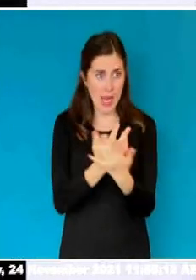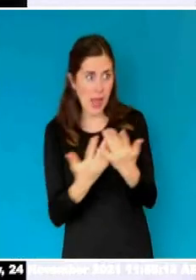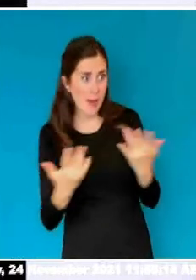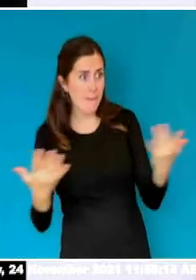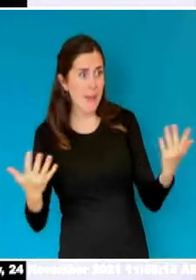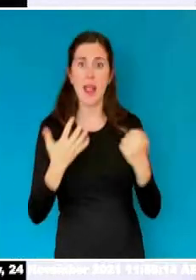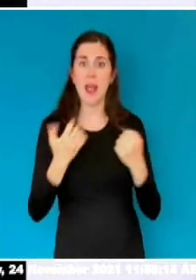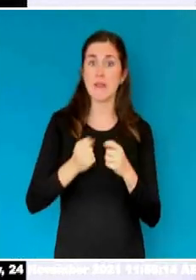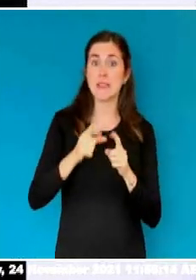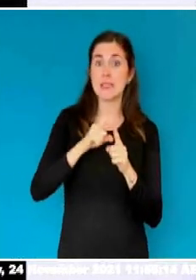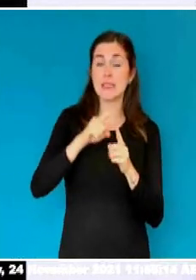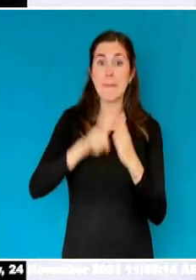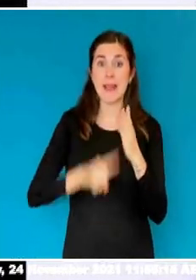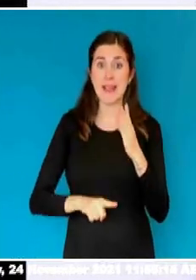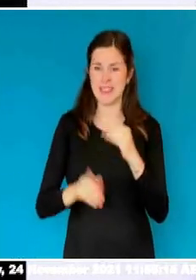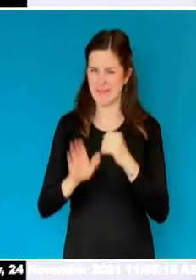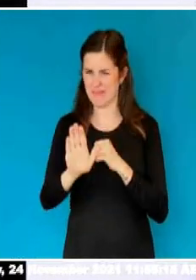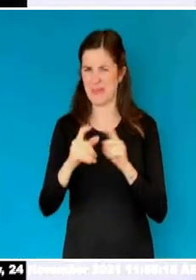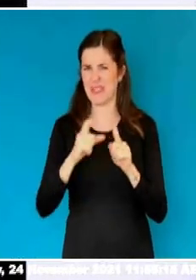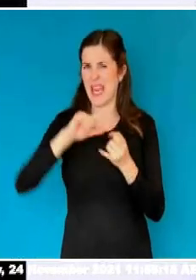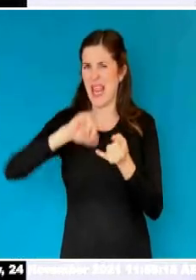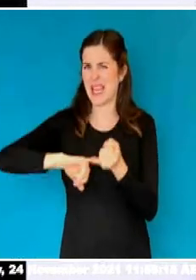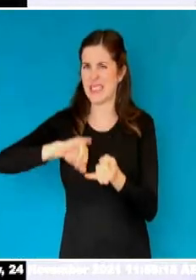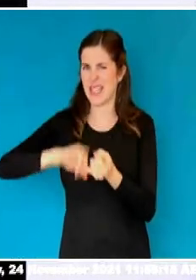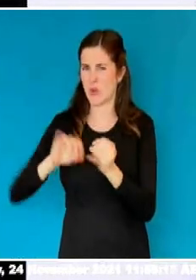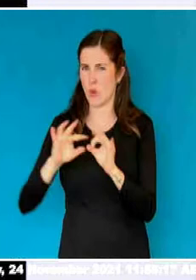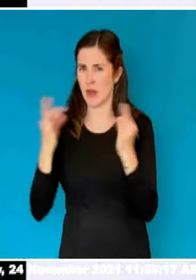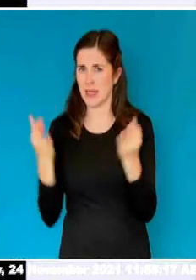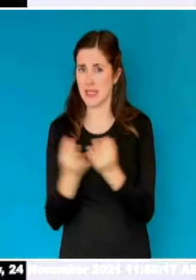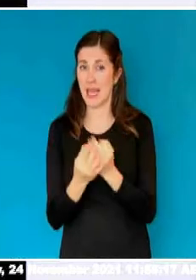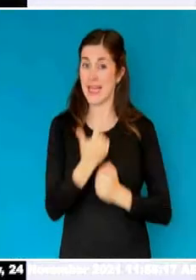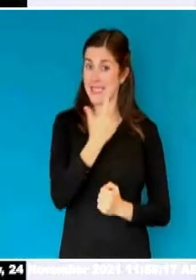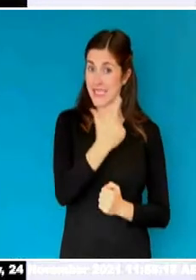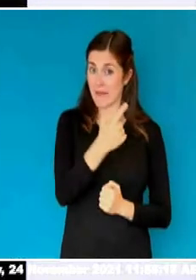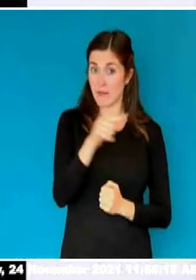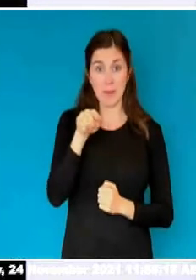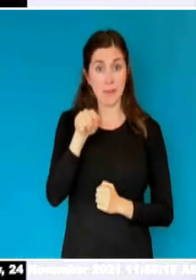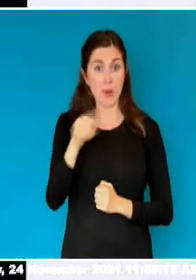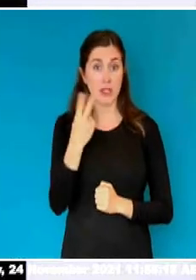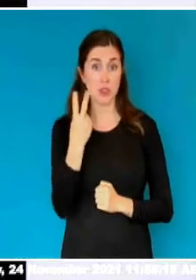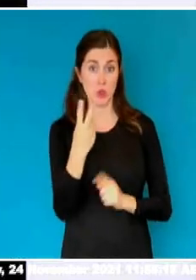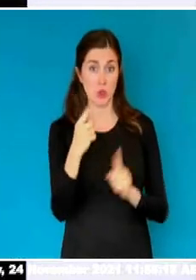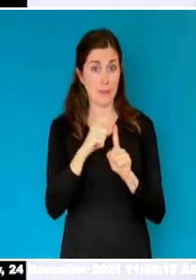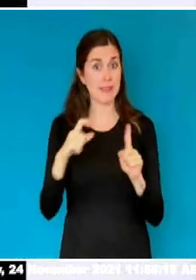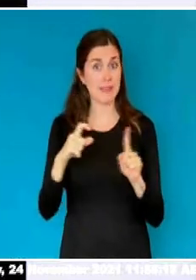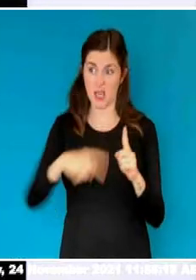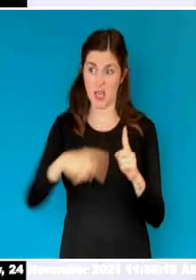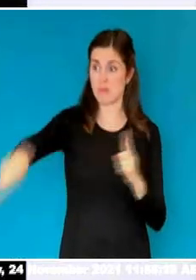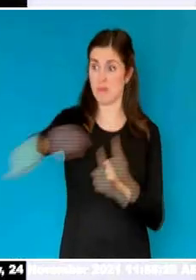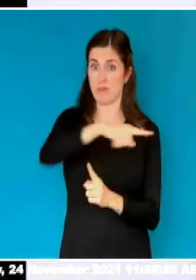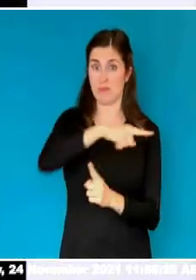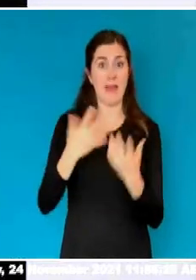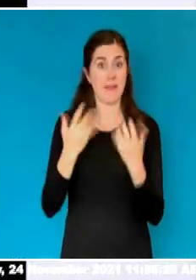having 7.2 per cent of its staff identify as a person with disability?